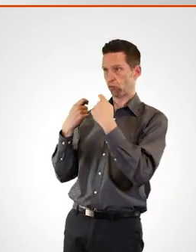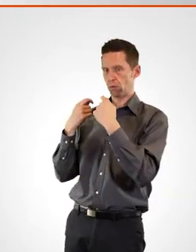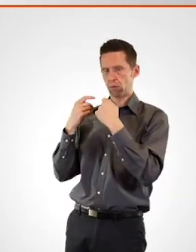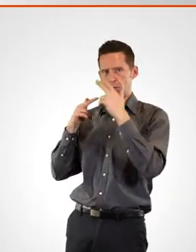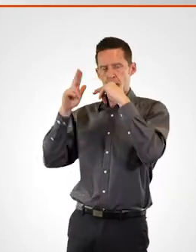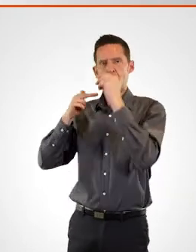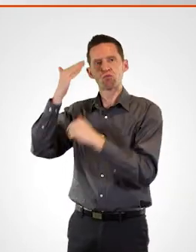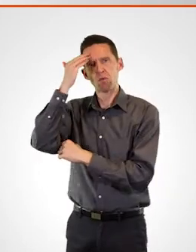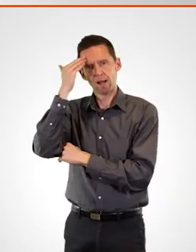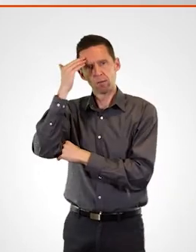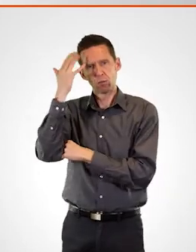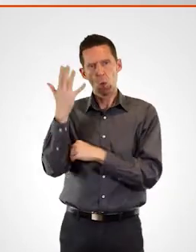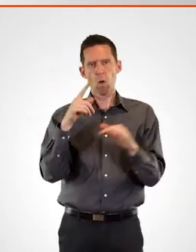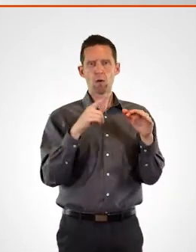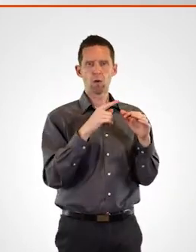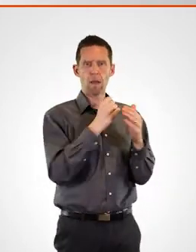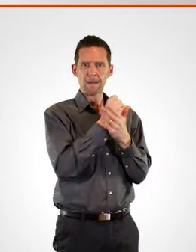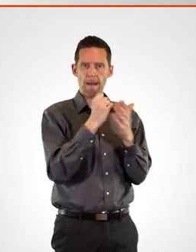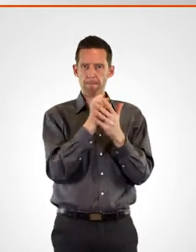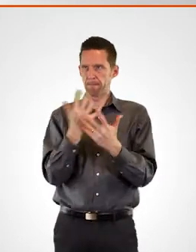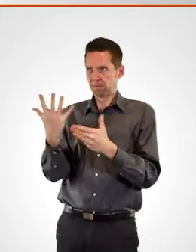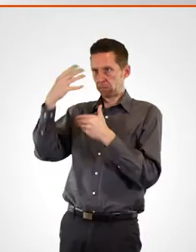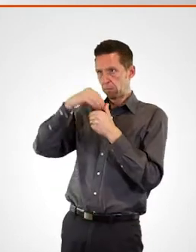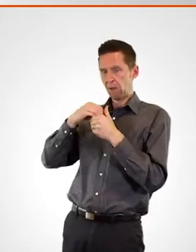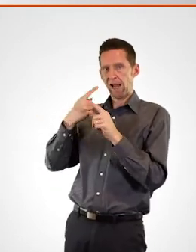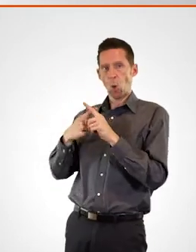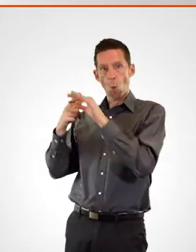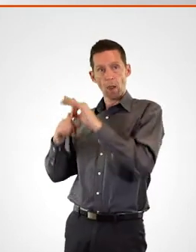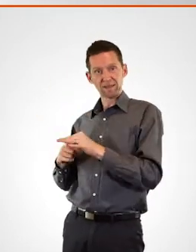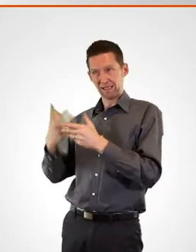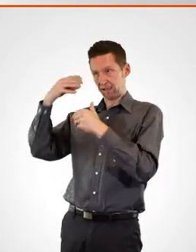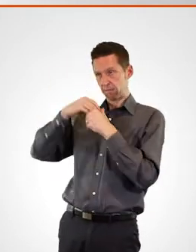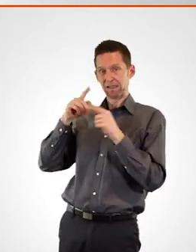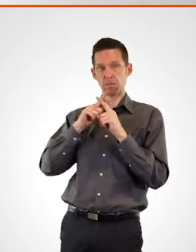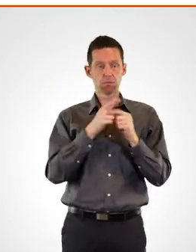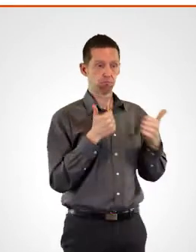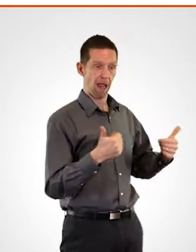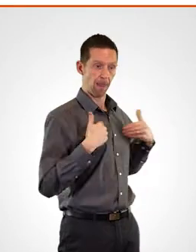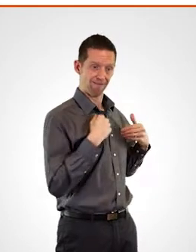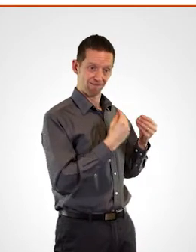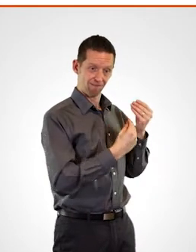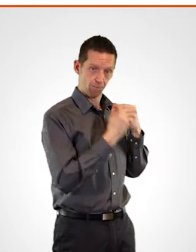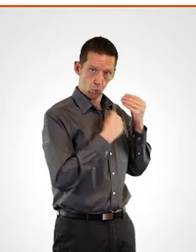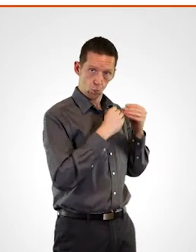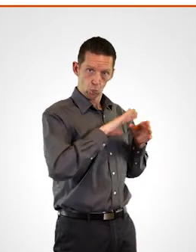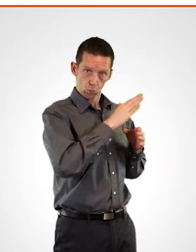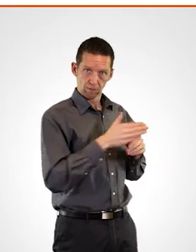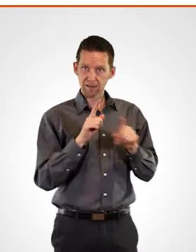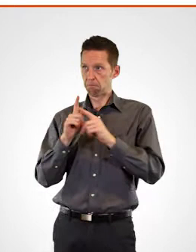So the quantity and the quality of nourishing language, just like healthy food, is critical to brain development.